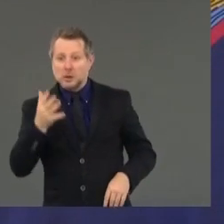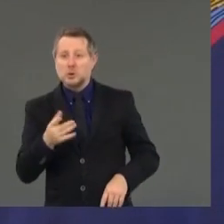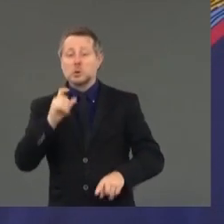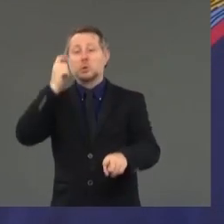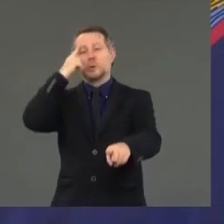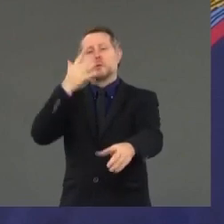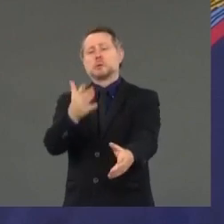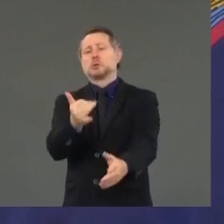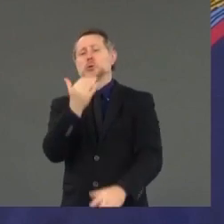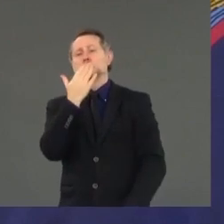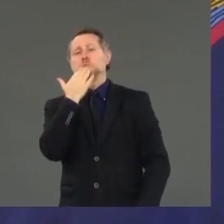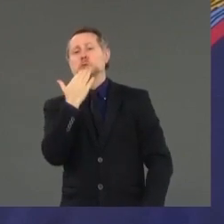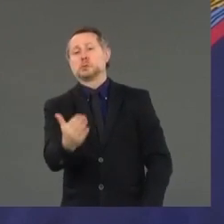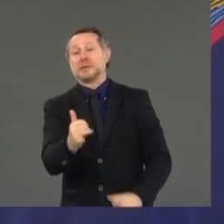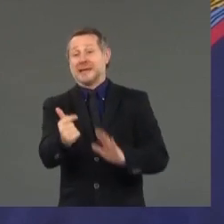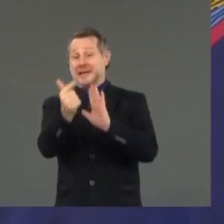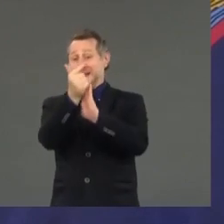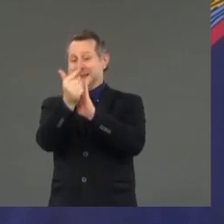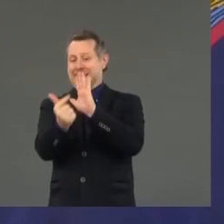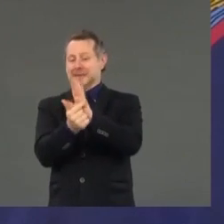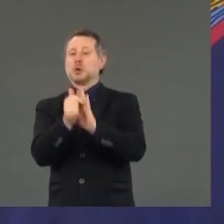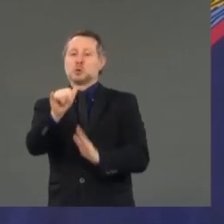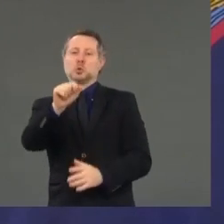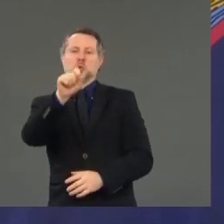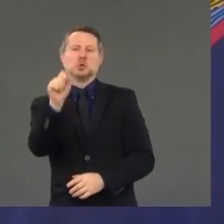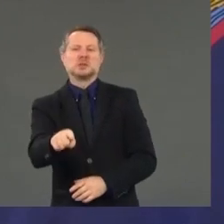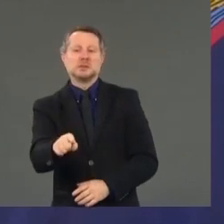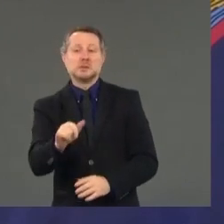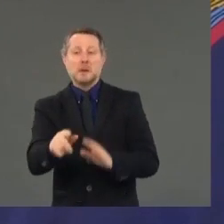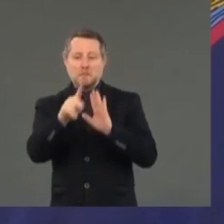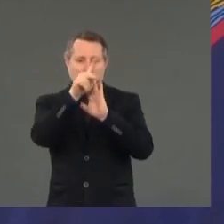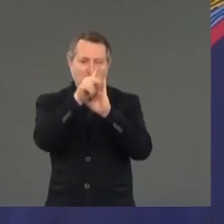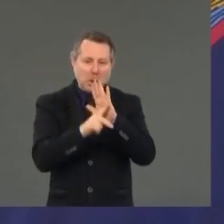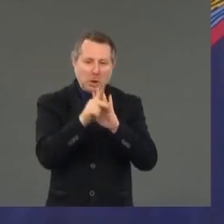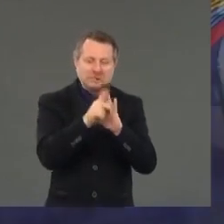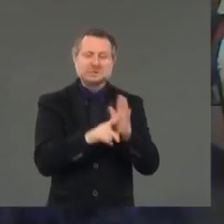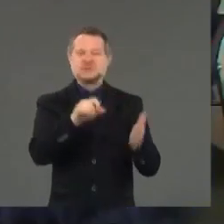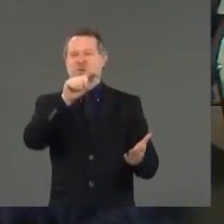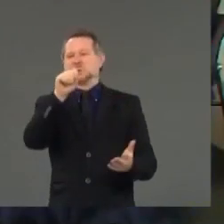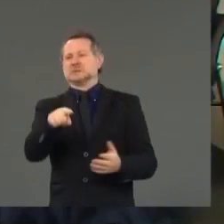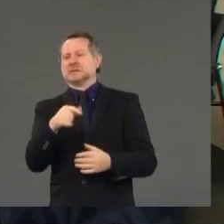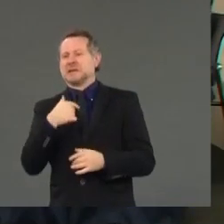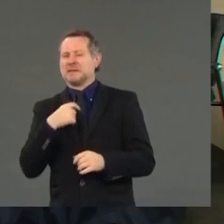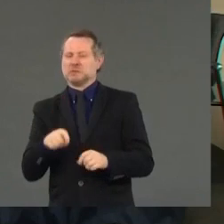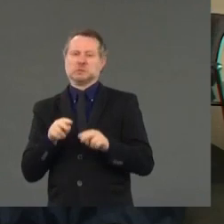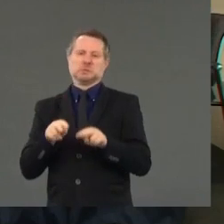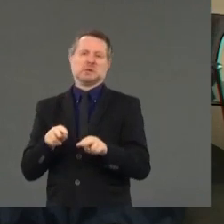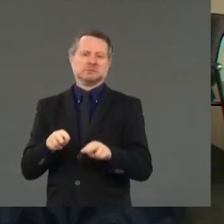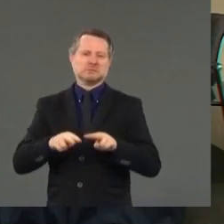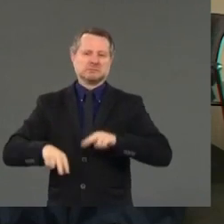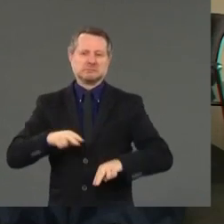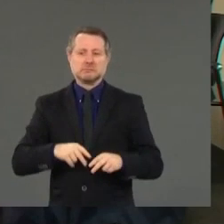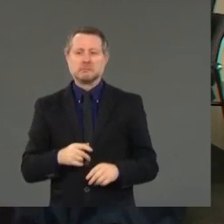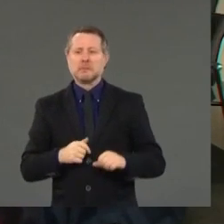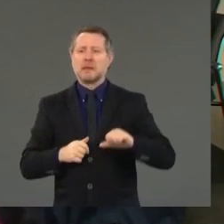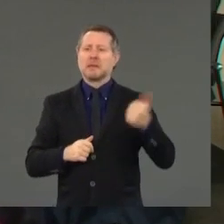STEP IN? IT RAISES LEGAL QUESTIONS AND